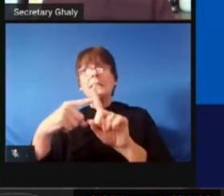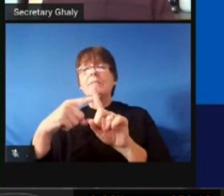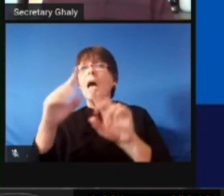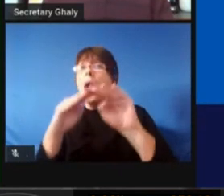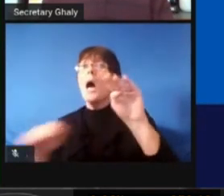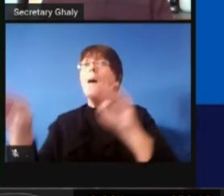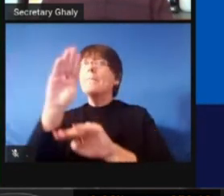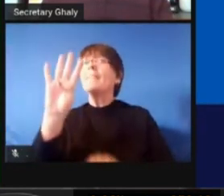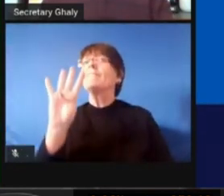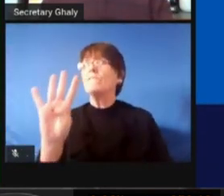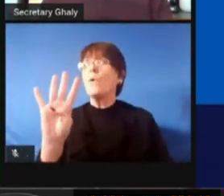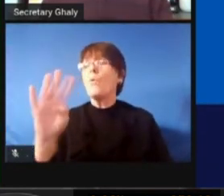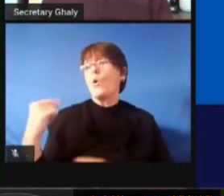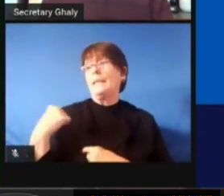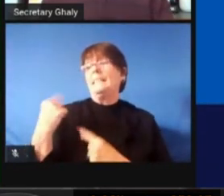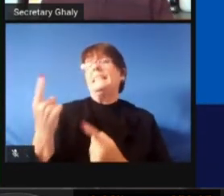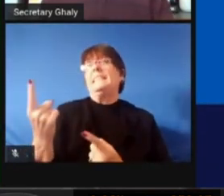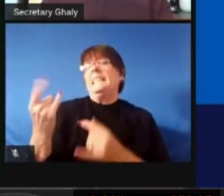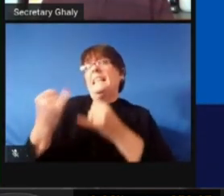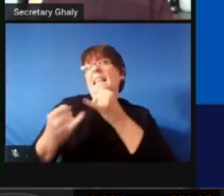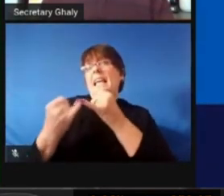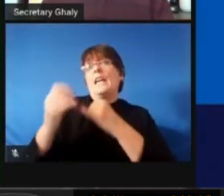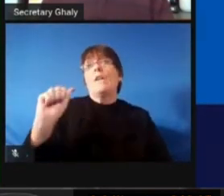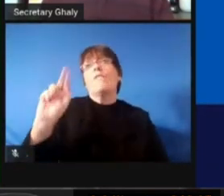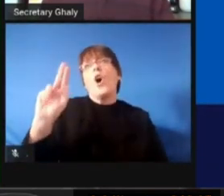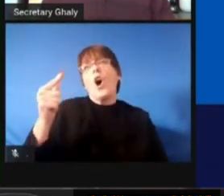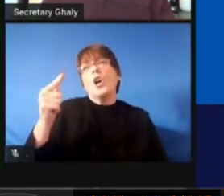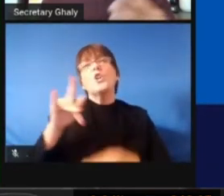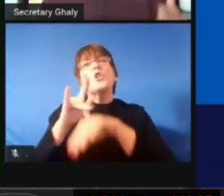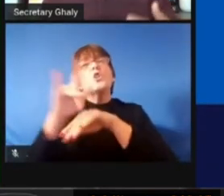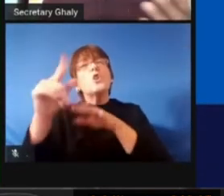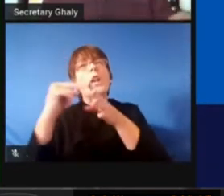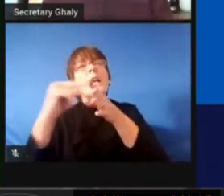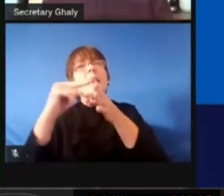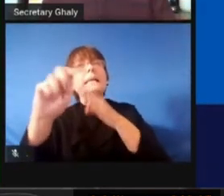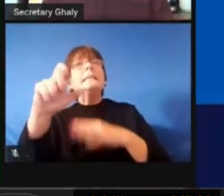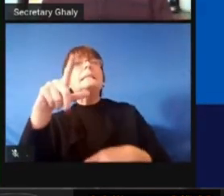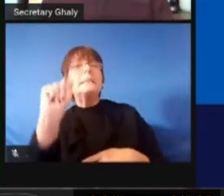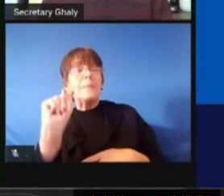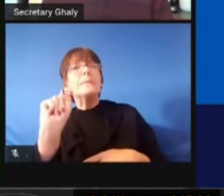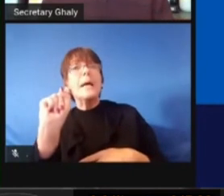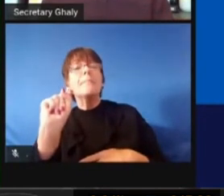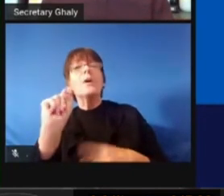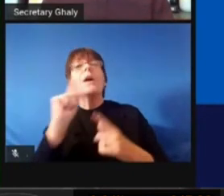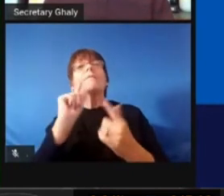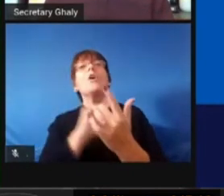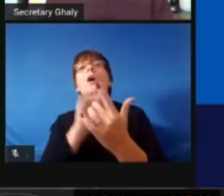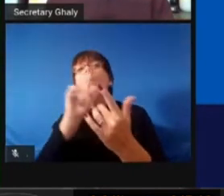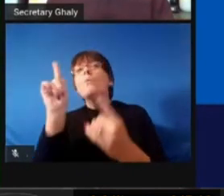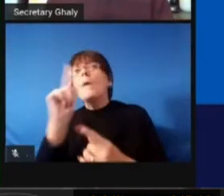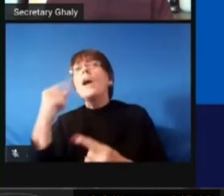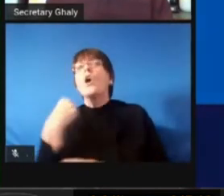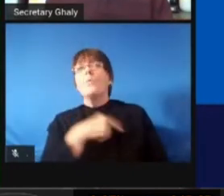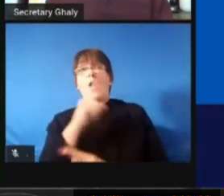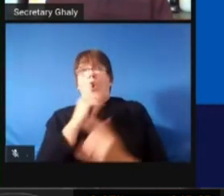POSITIVITY, WHICH IS 4.2%. WE HAD NOT SEEN TEST POSITIVITY